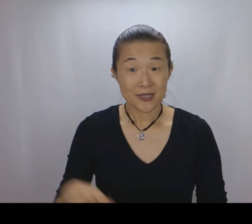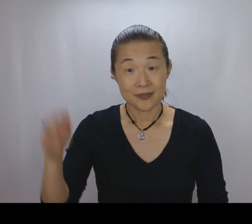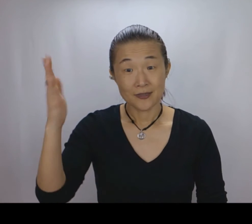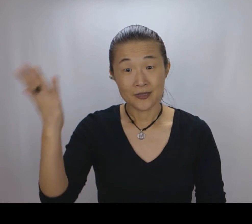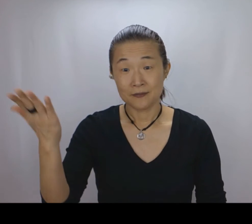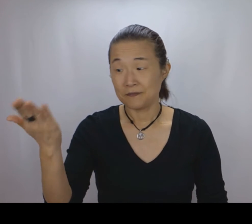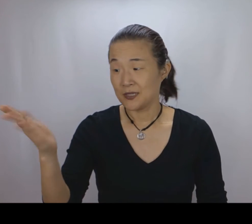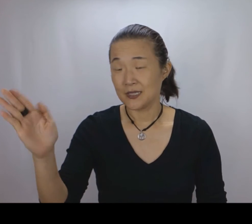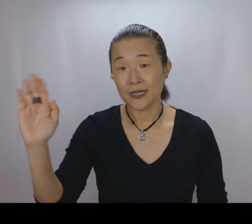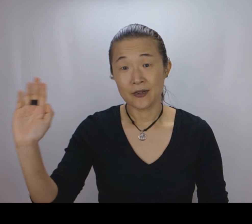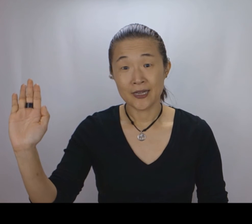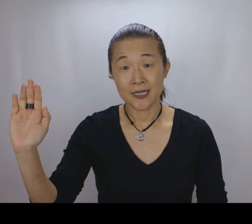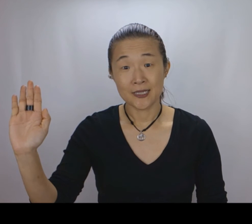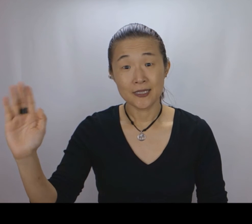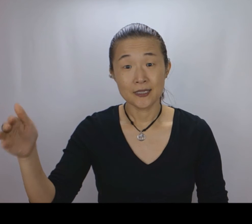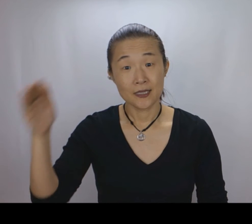So just take your hand like this and